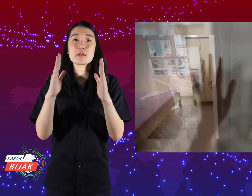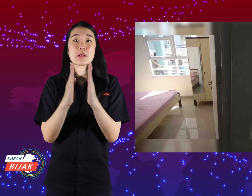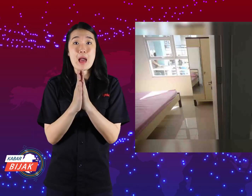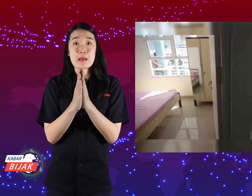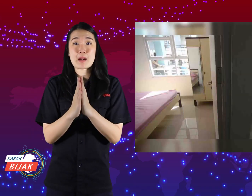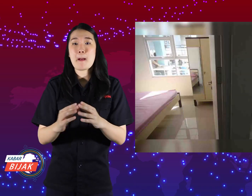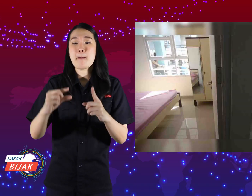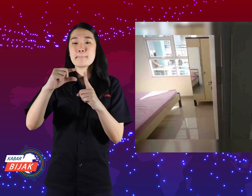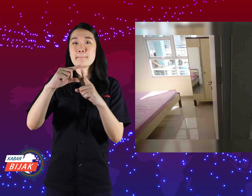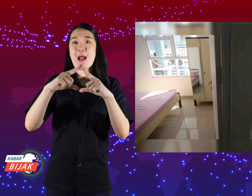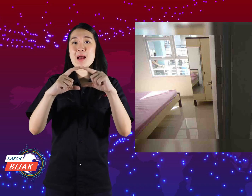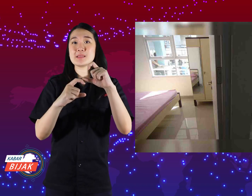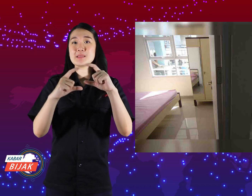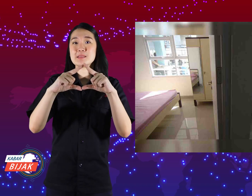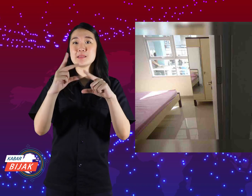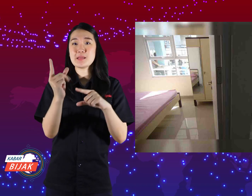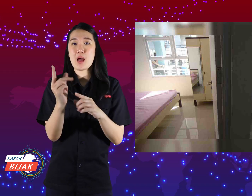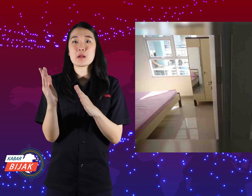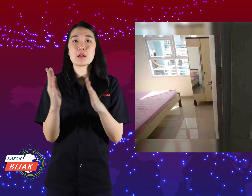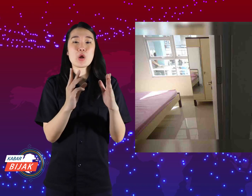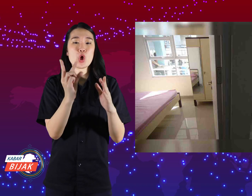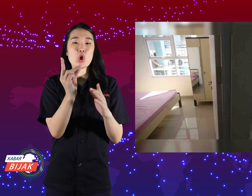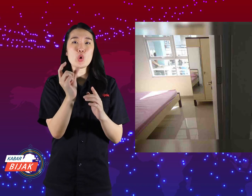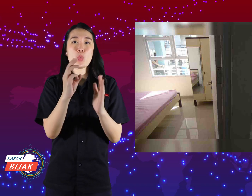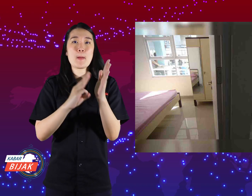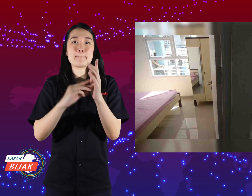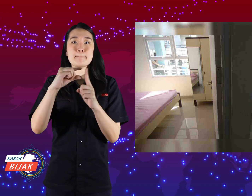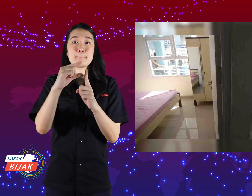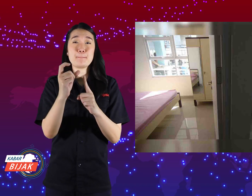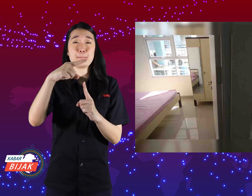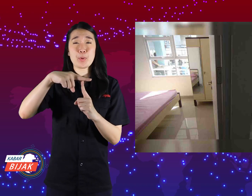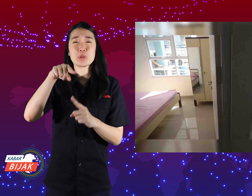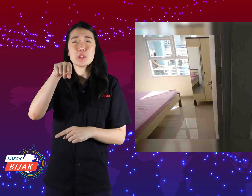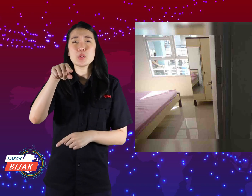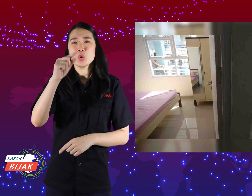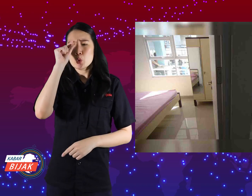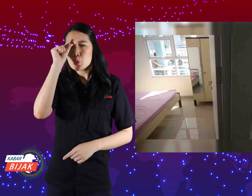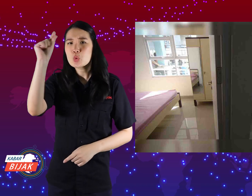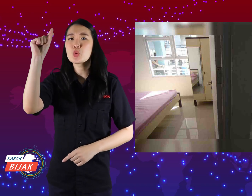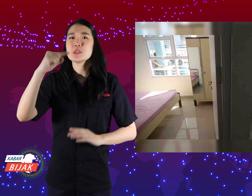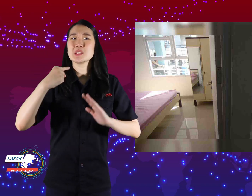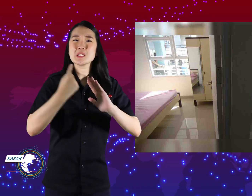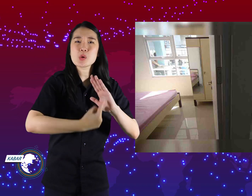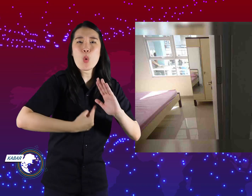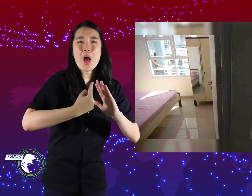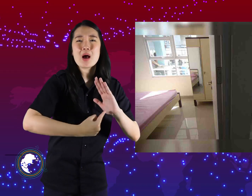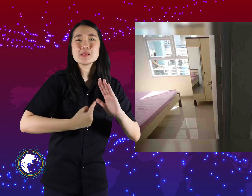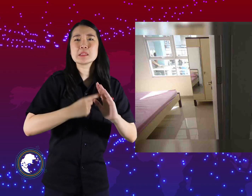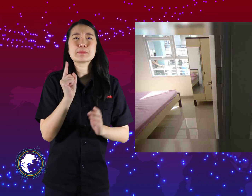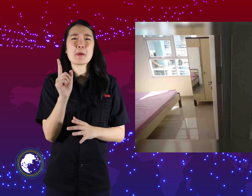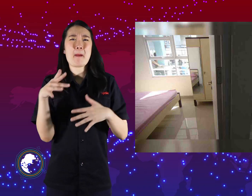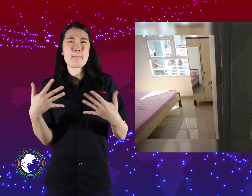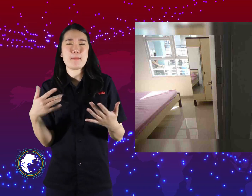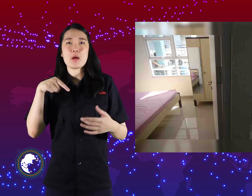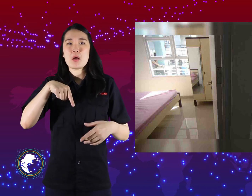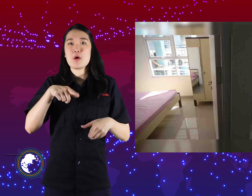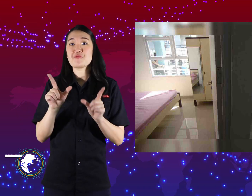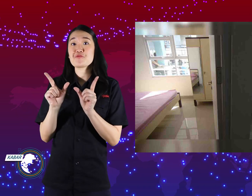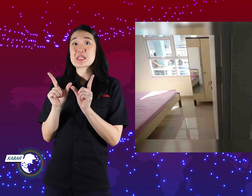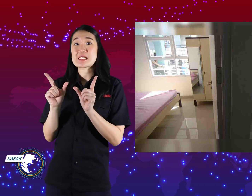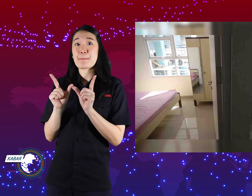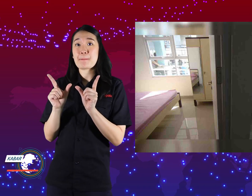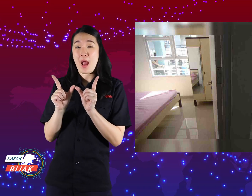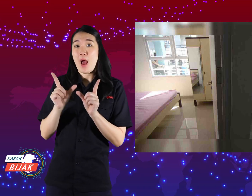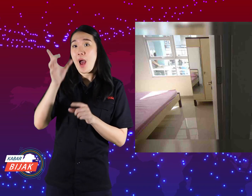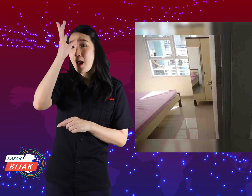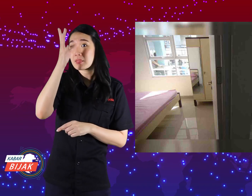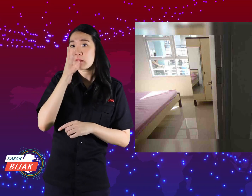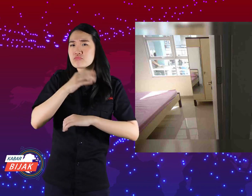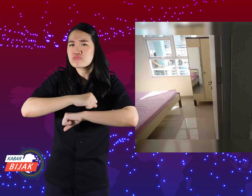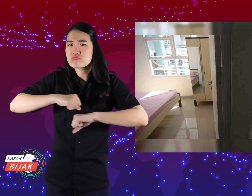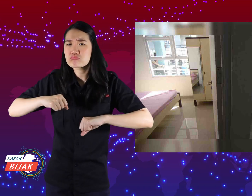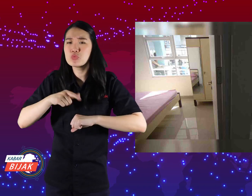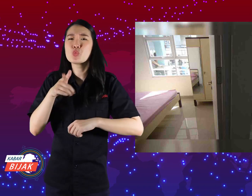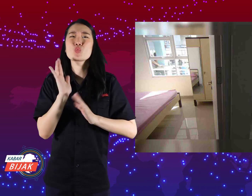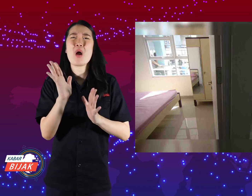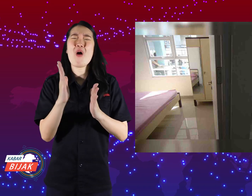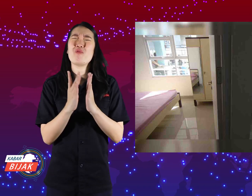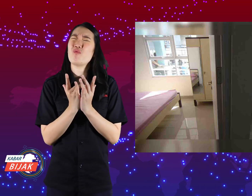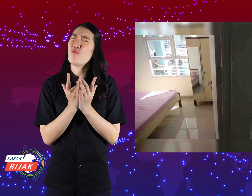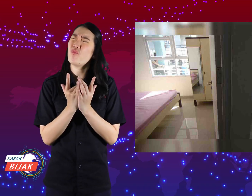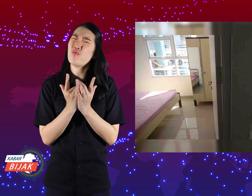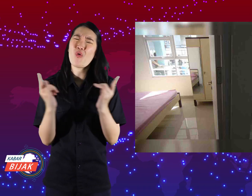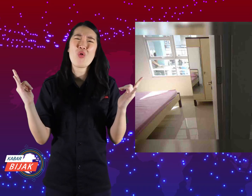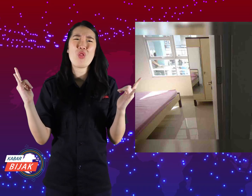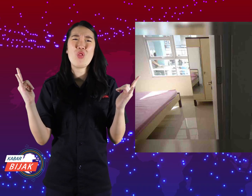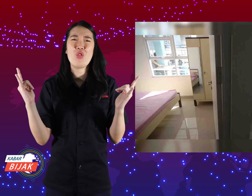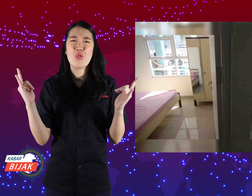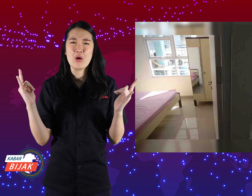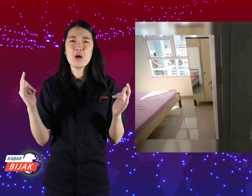and the Grass Market for insulation because the athlete's house is full.